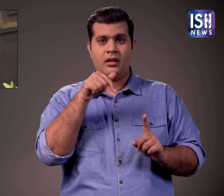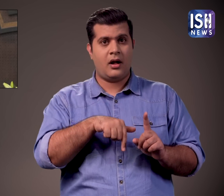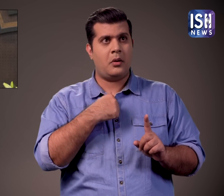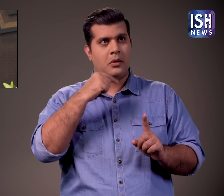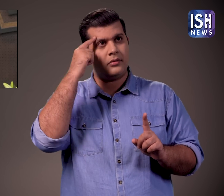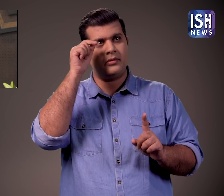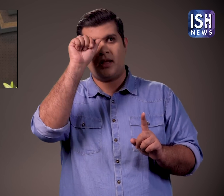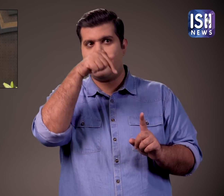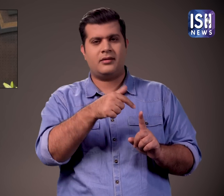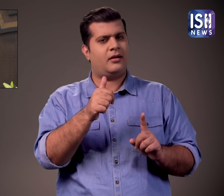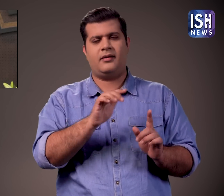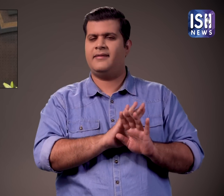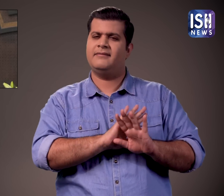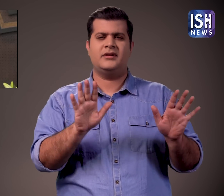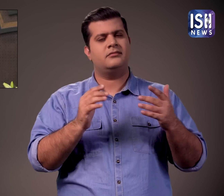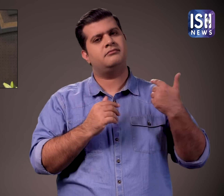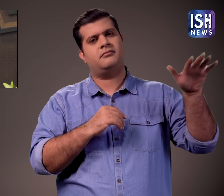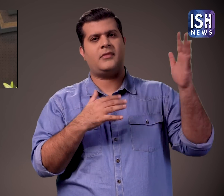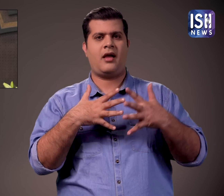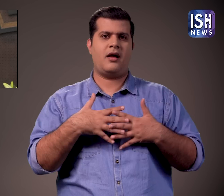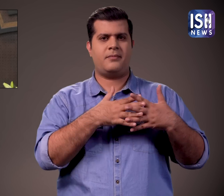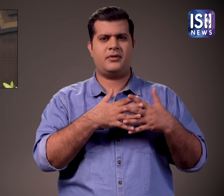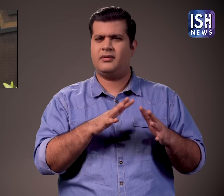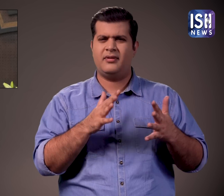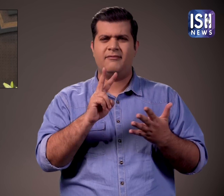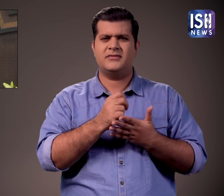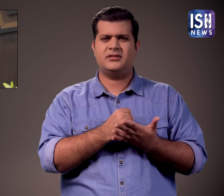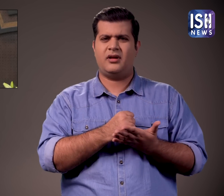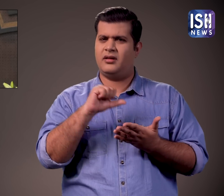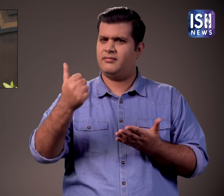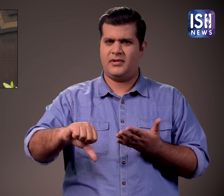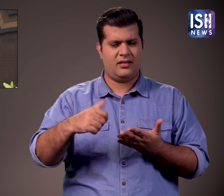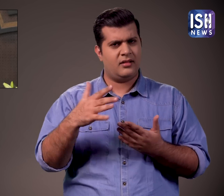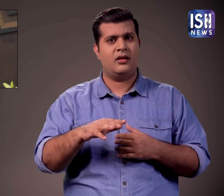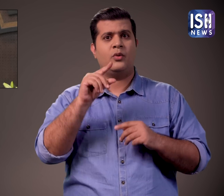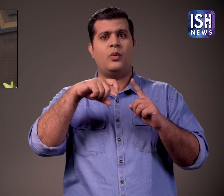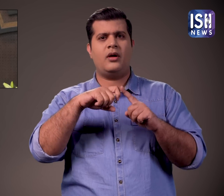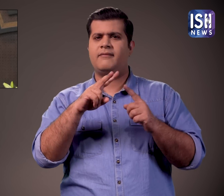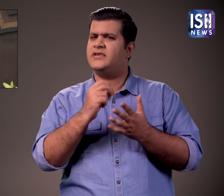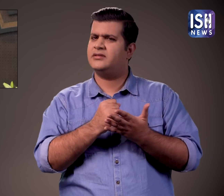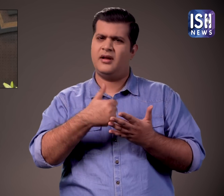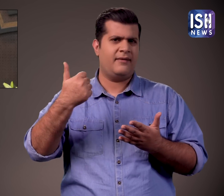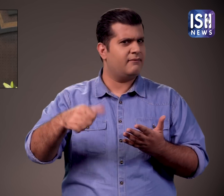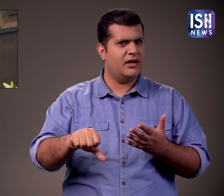She thought she would escape to another country but her US and UK visa has been rejected.